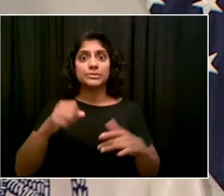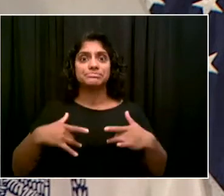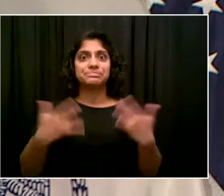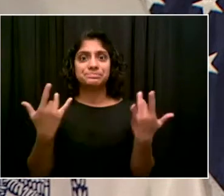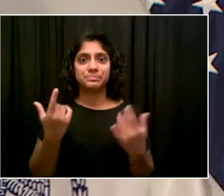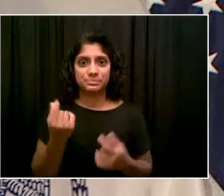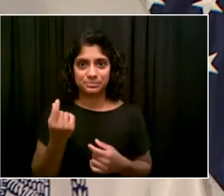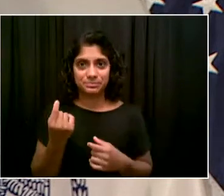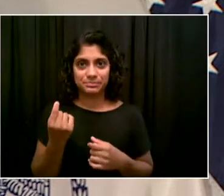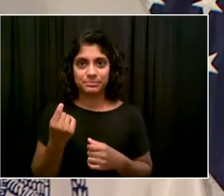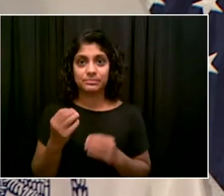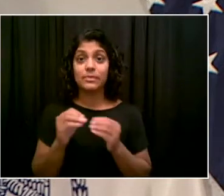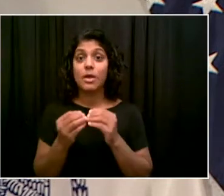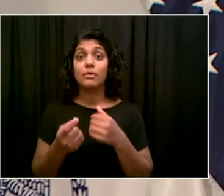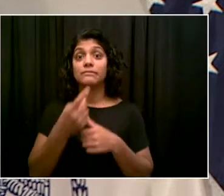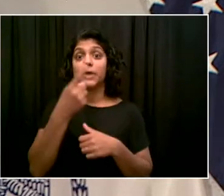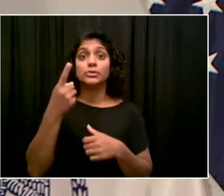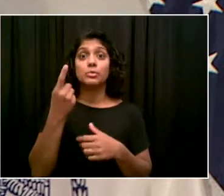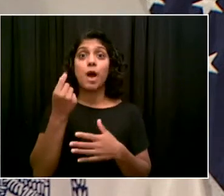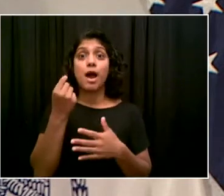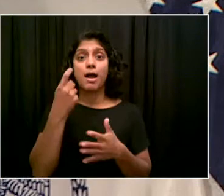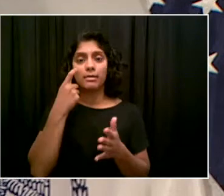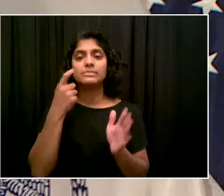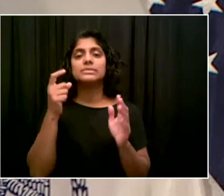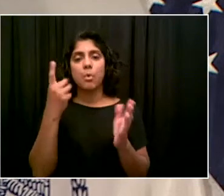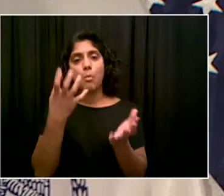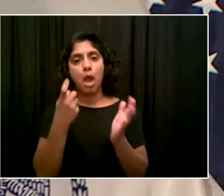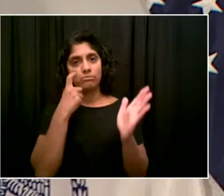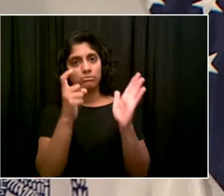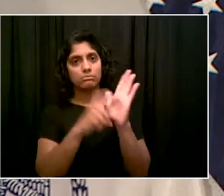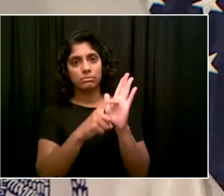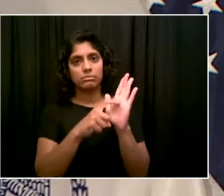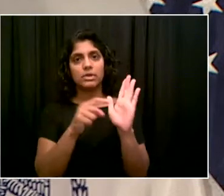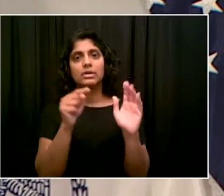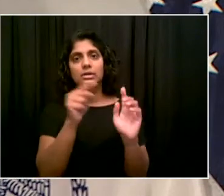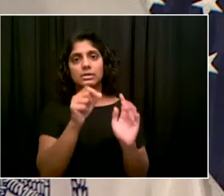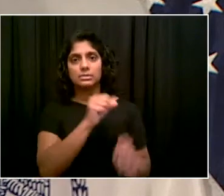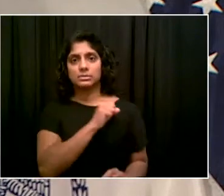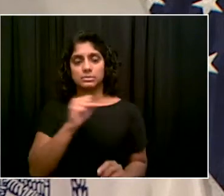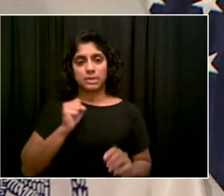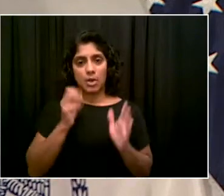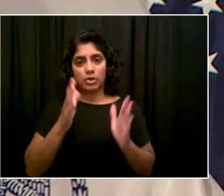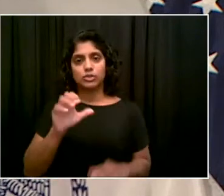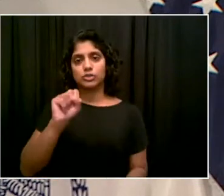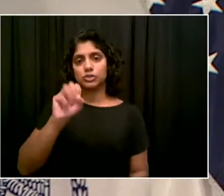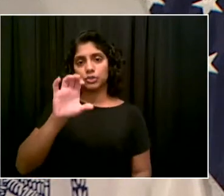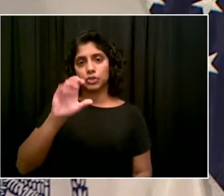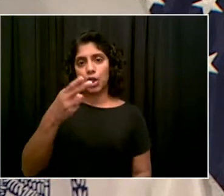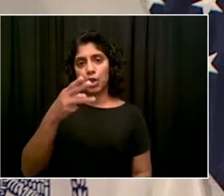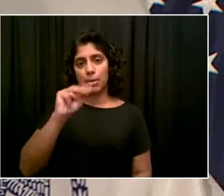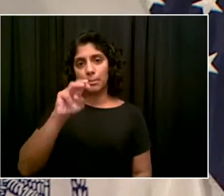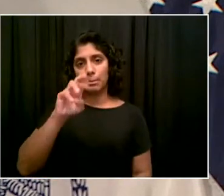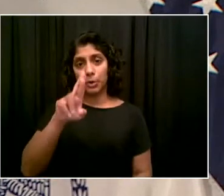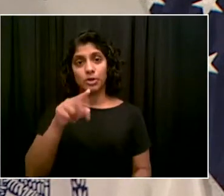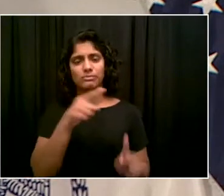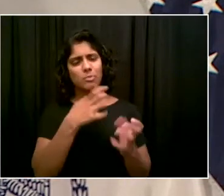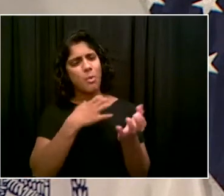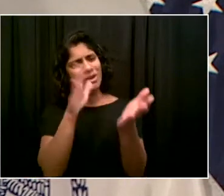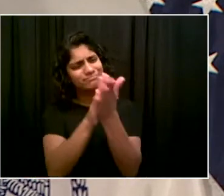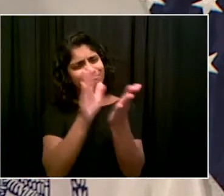VERY PERTINENT TO THE TOPIC OF HAND. SENATOR SCHUMER HAS BEEN PROVIDING'S EXTRAORDINARY